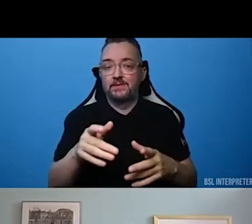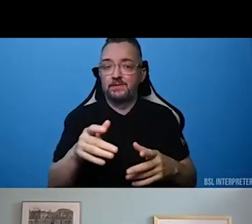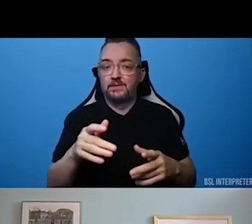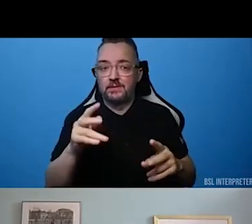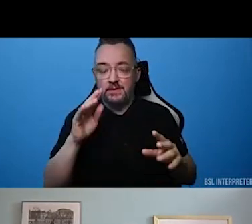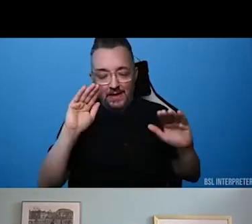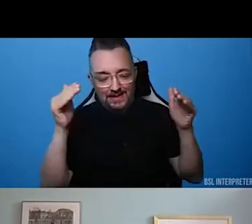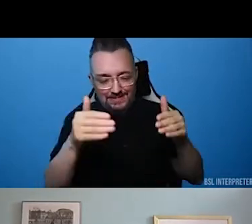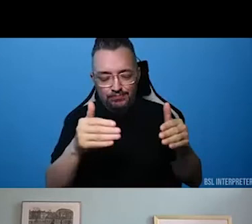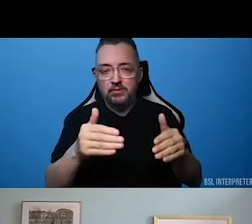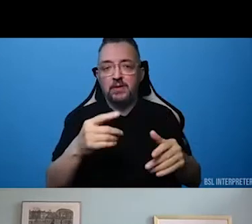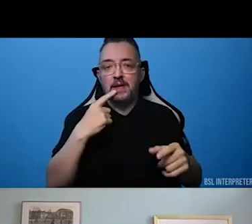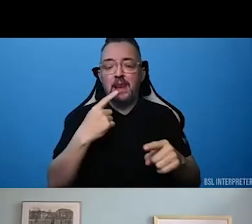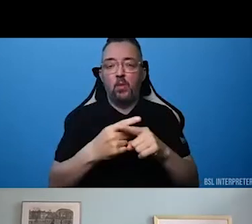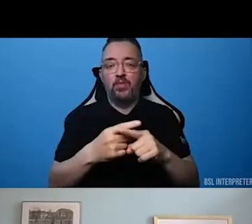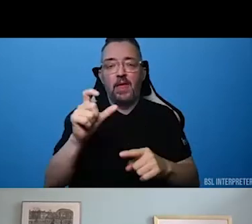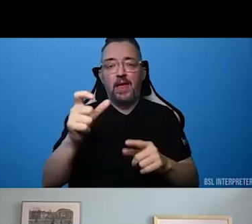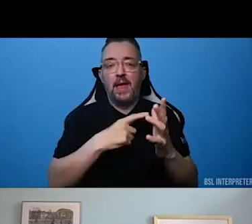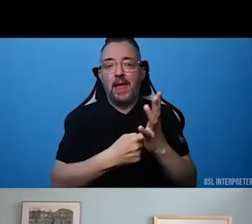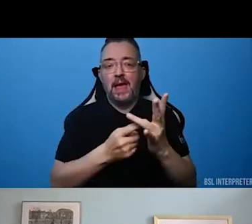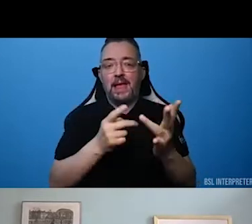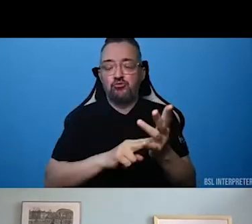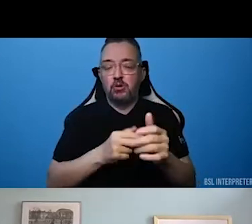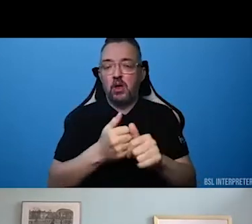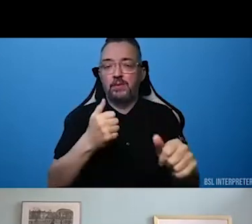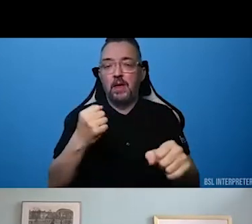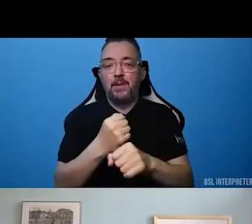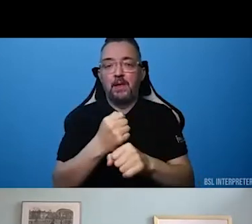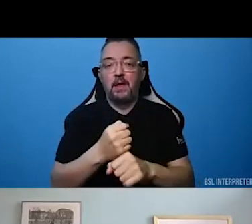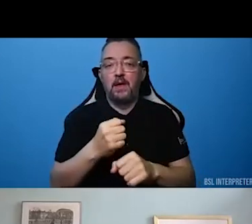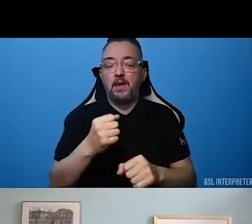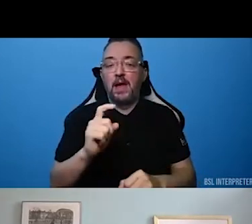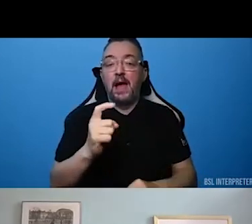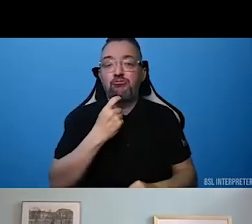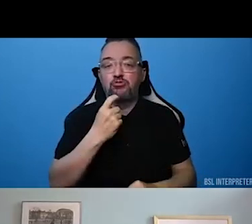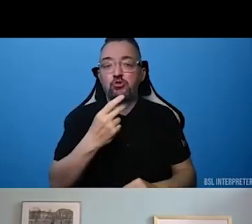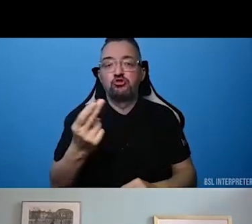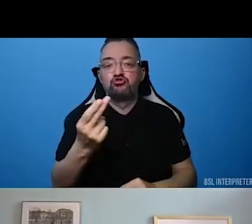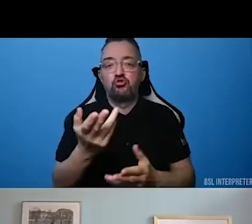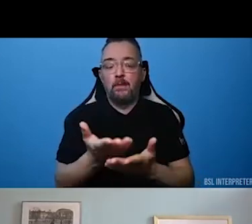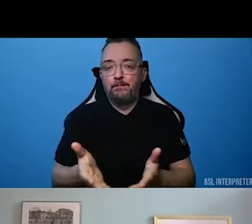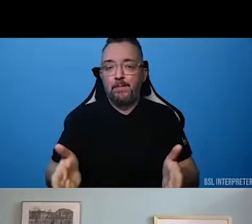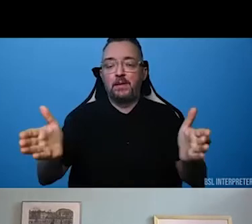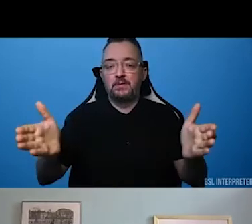on the role of the current company in making iron sugar pans for use on slave plantations.